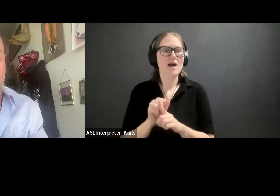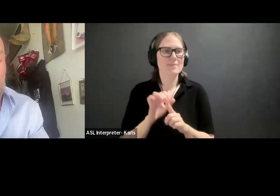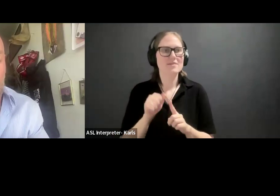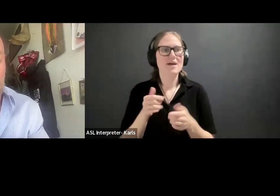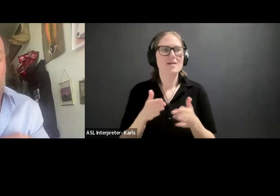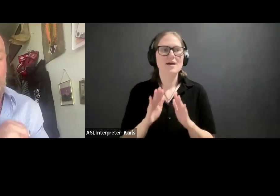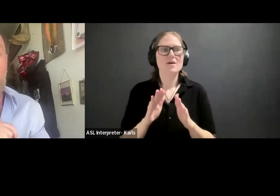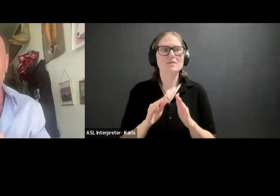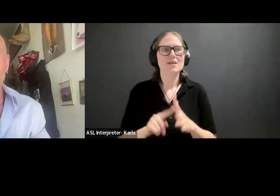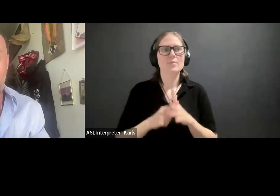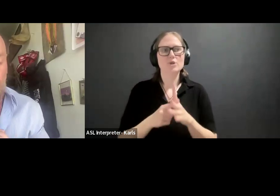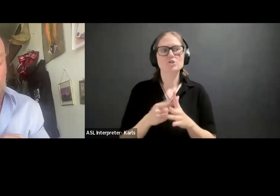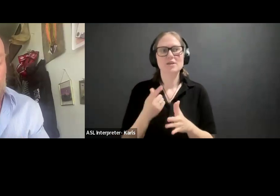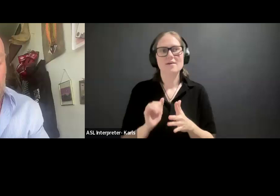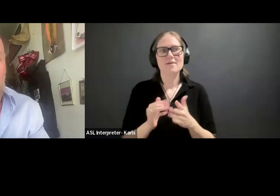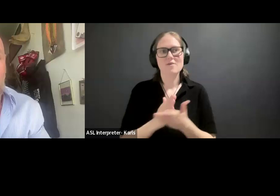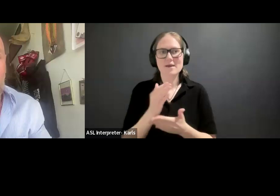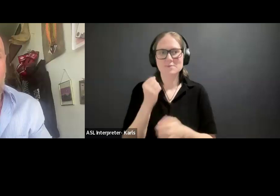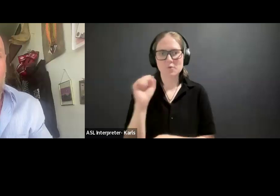gay rights movement. Next slide, please.